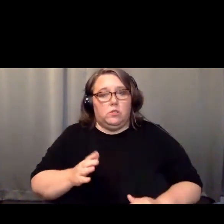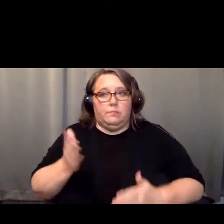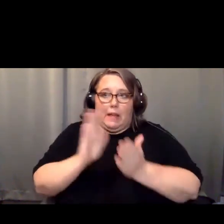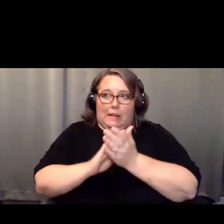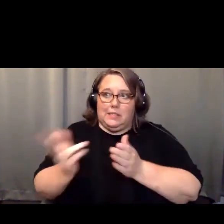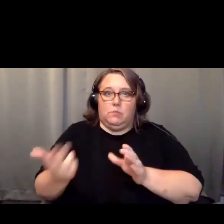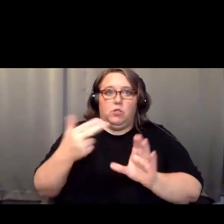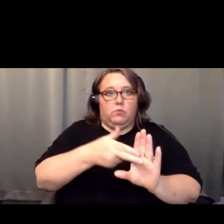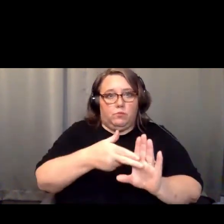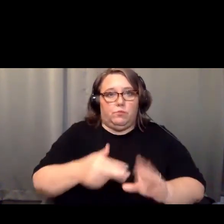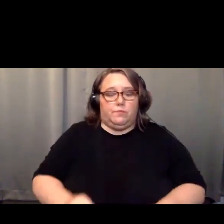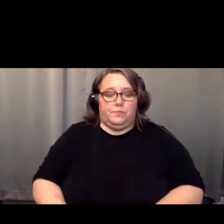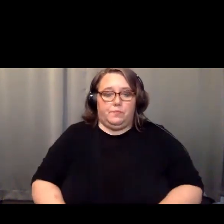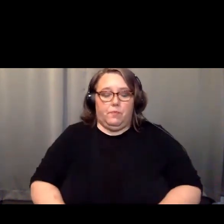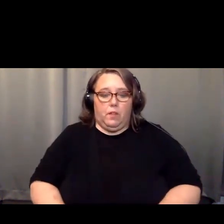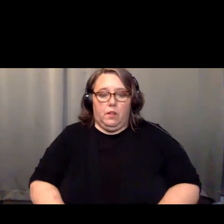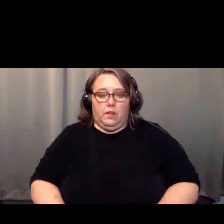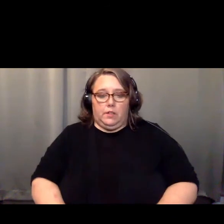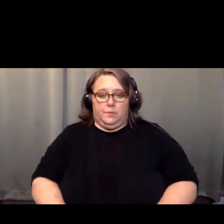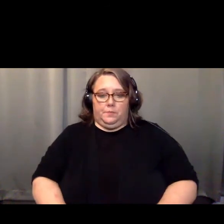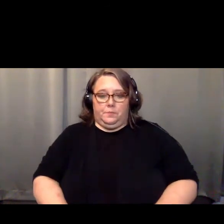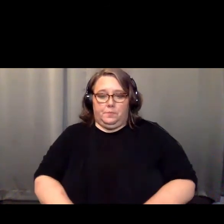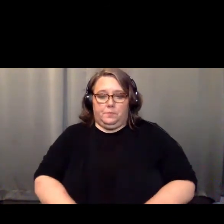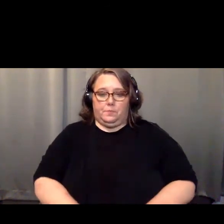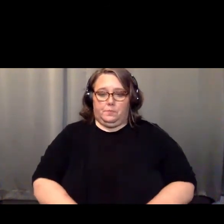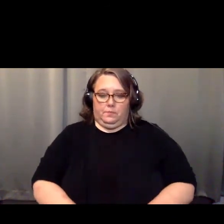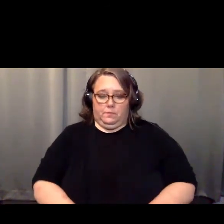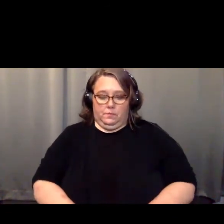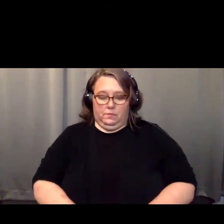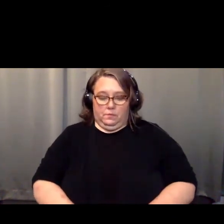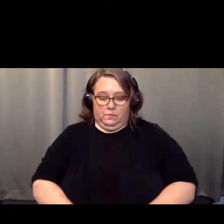So, the more that the counselor is involved in that process,